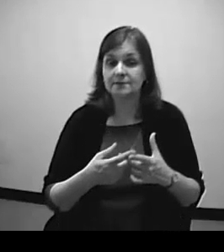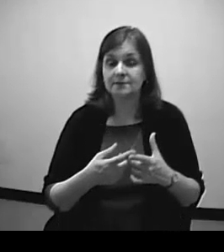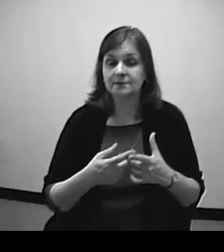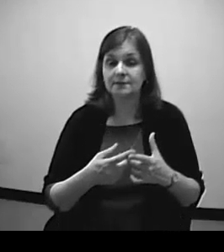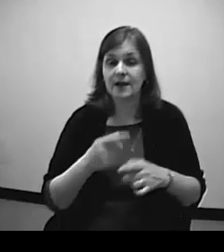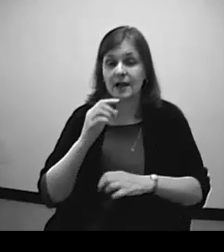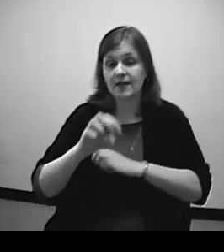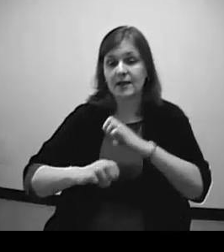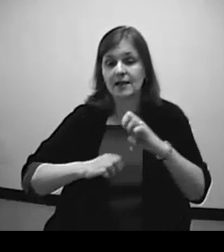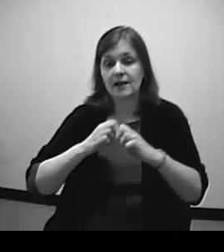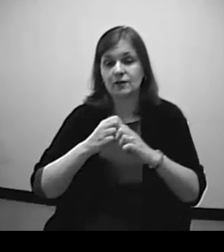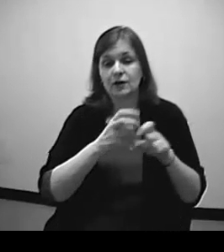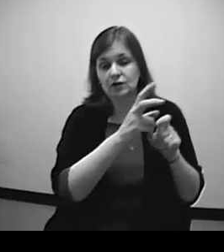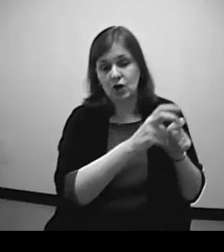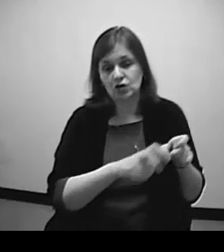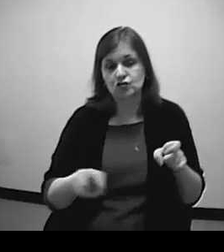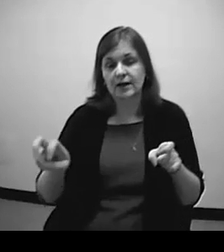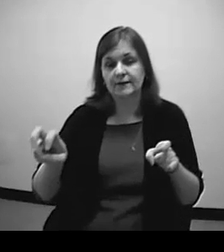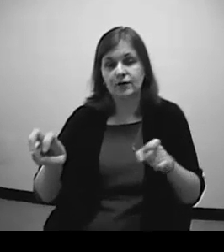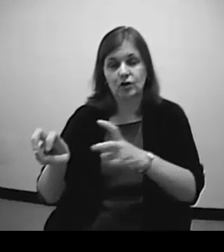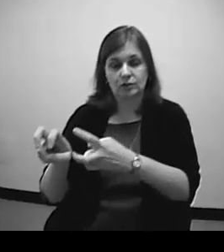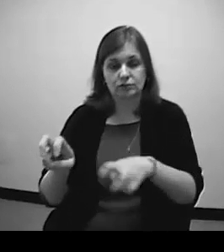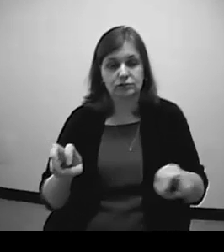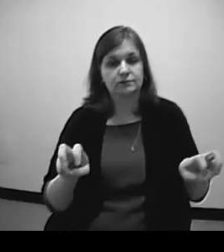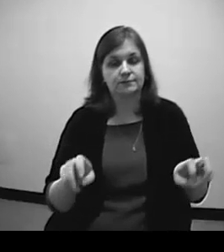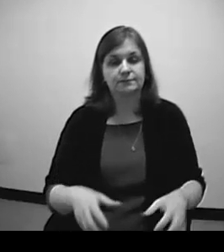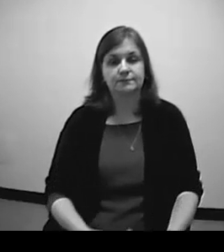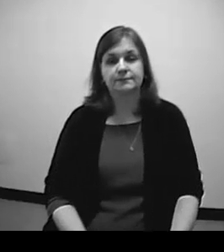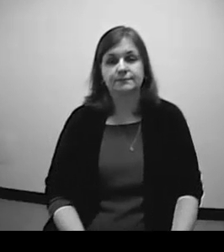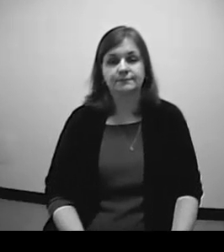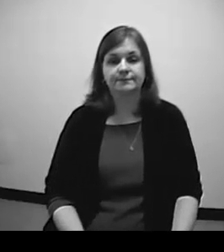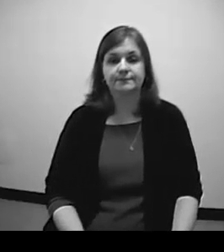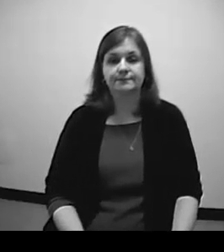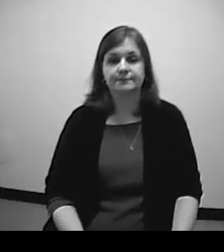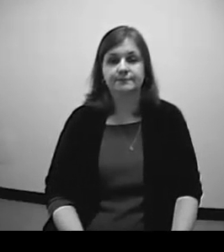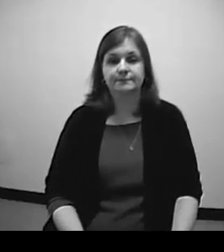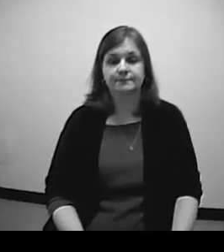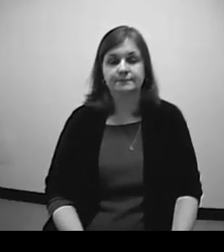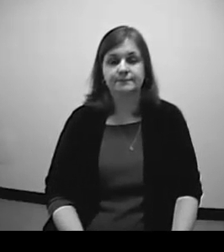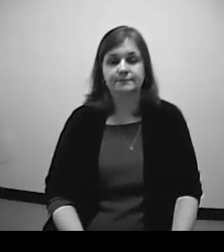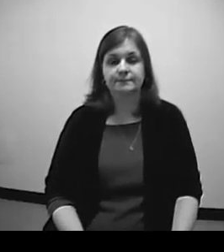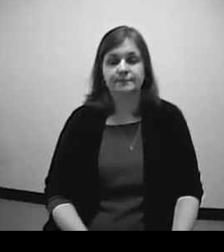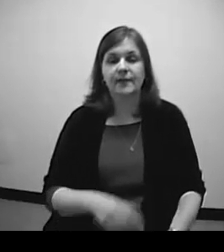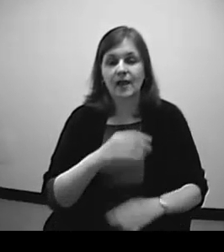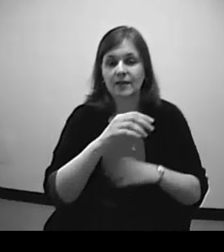and then the transfer of electrons